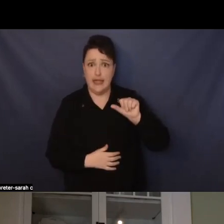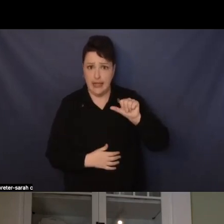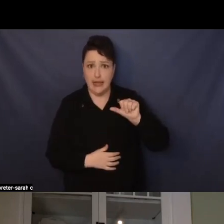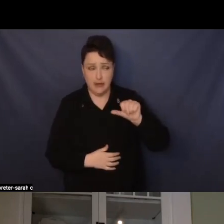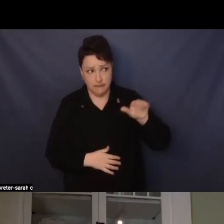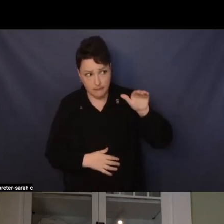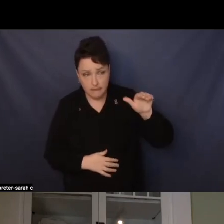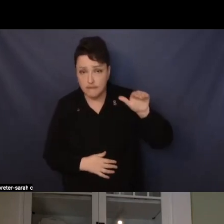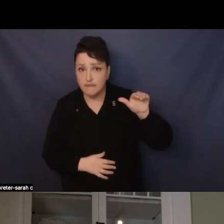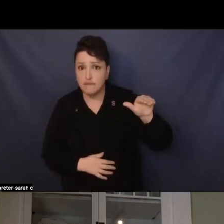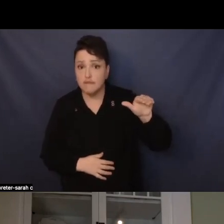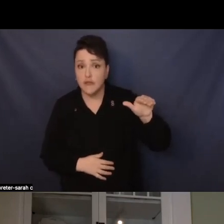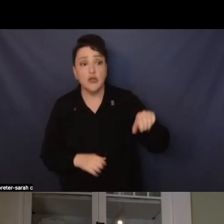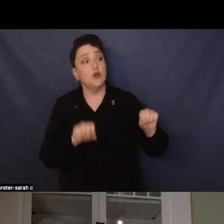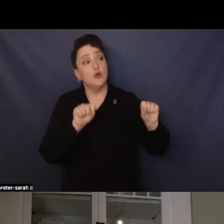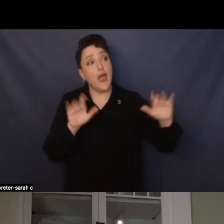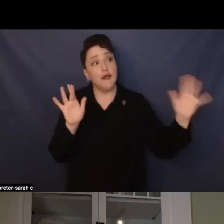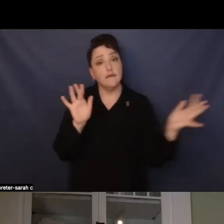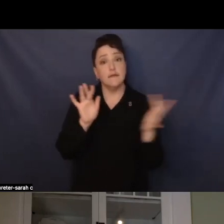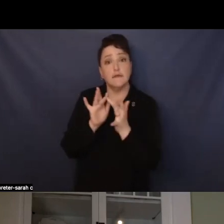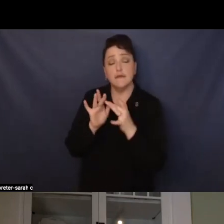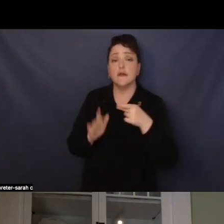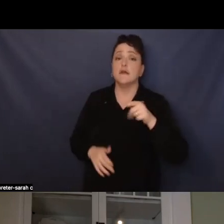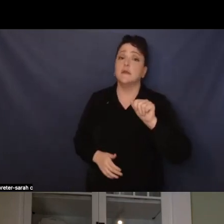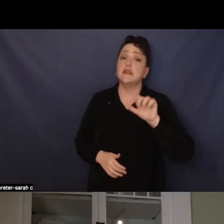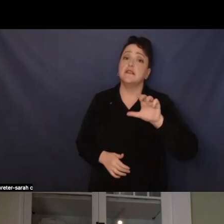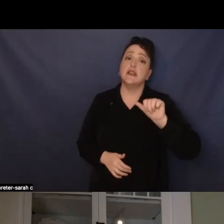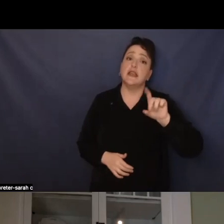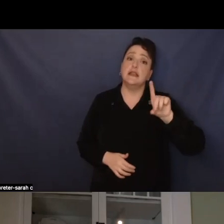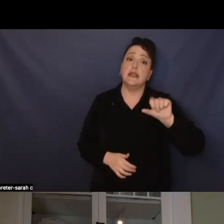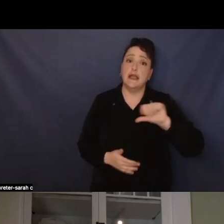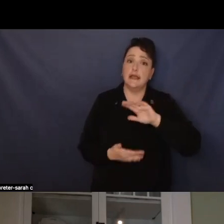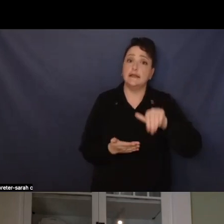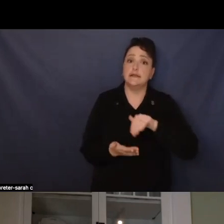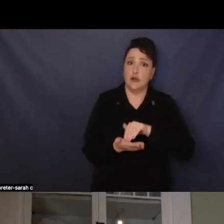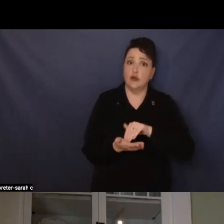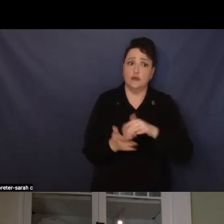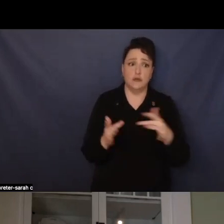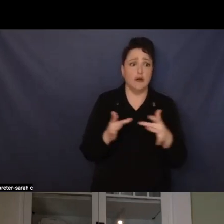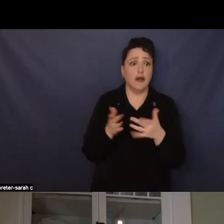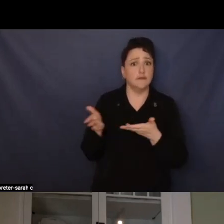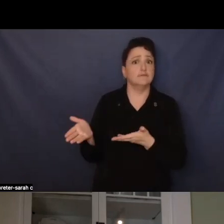can reach out to the Pacific ADA Center to find out more about what their responsibilities are.